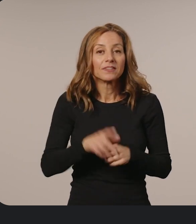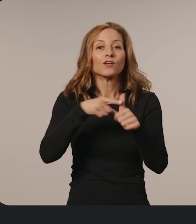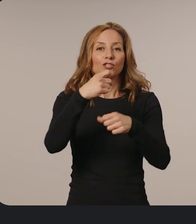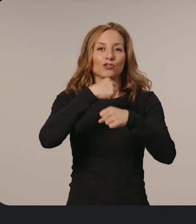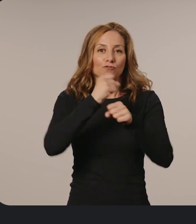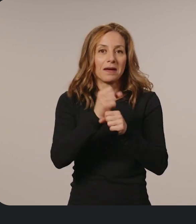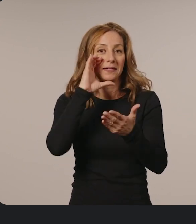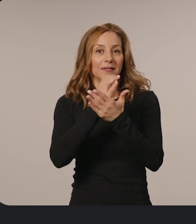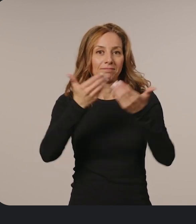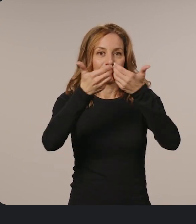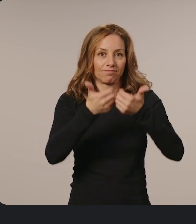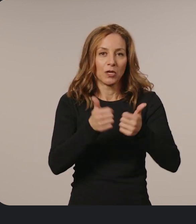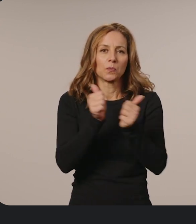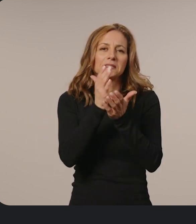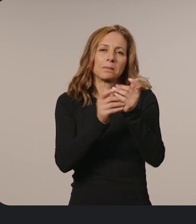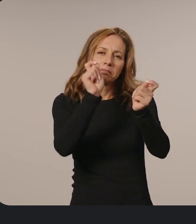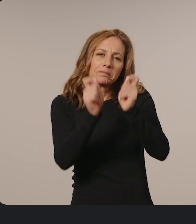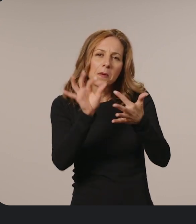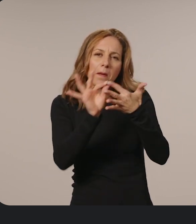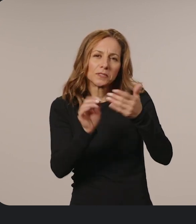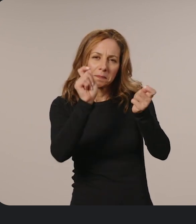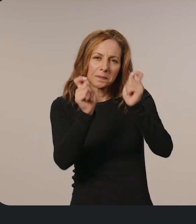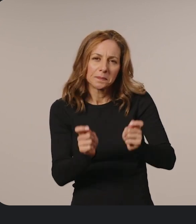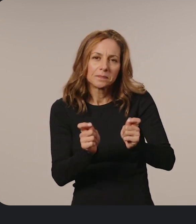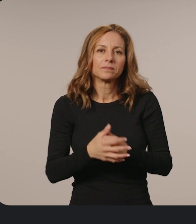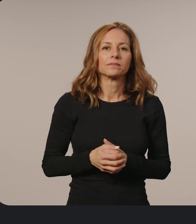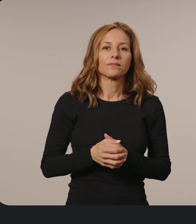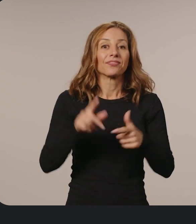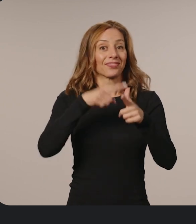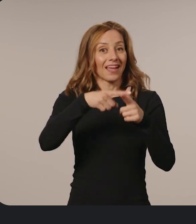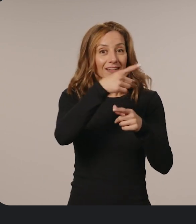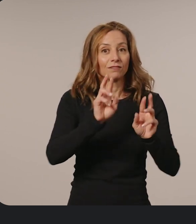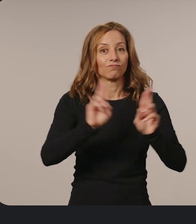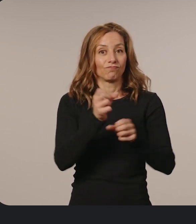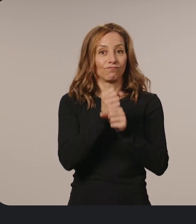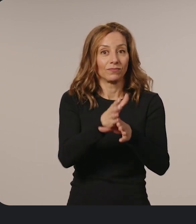First, you create an image segmenter with some configuration options you get to specify.